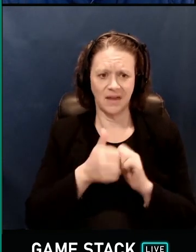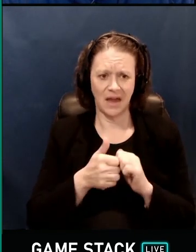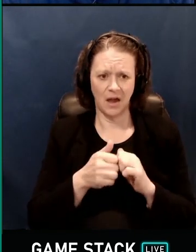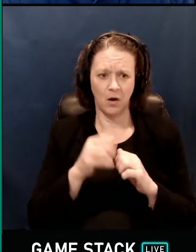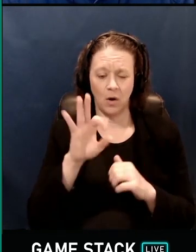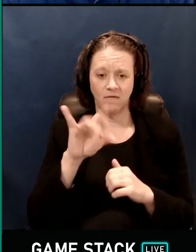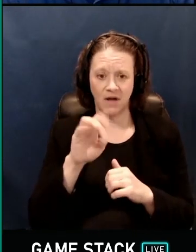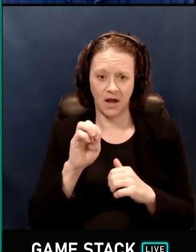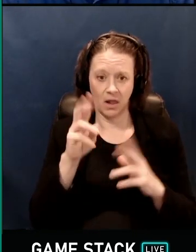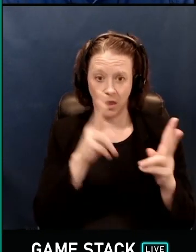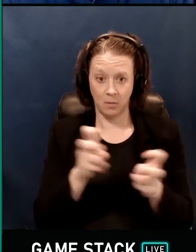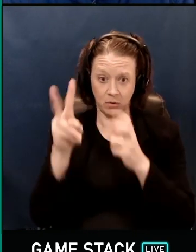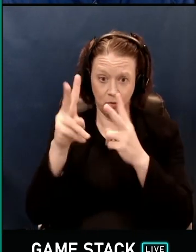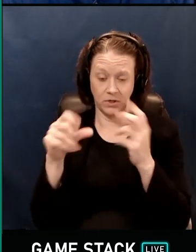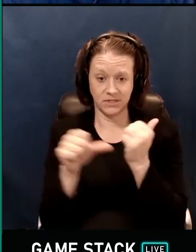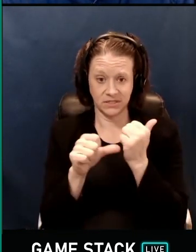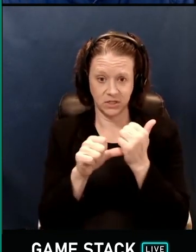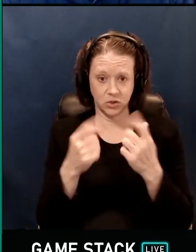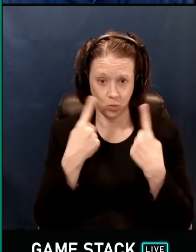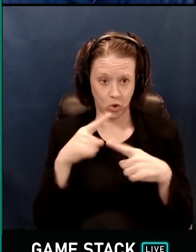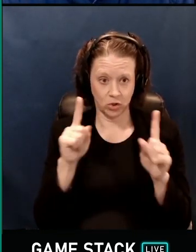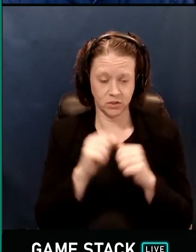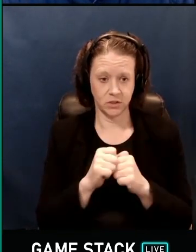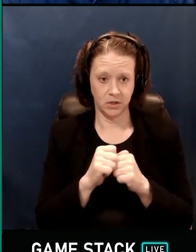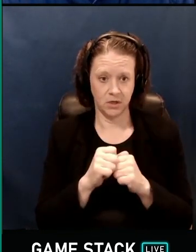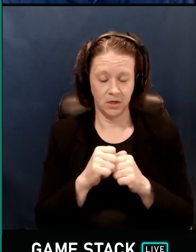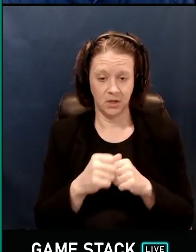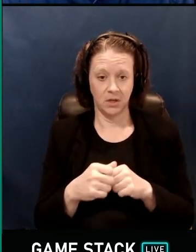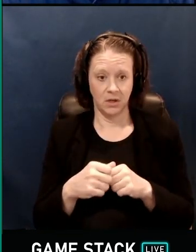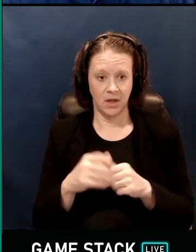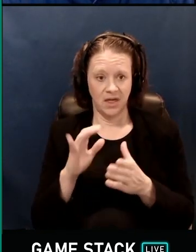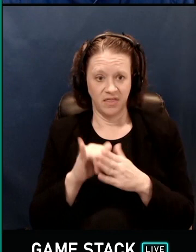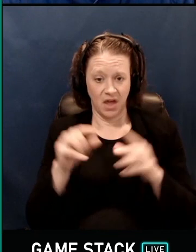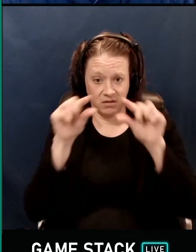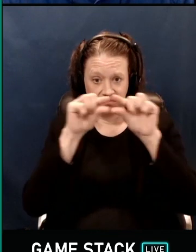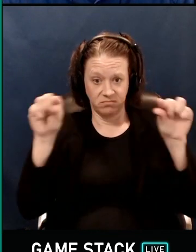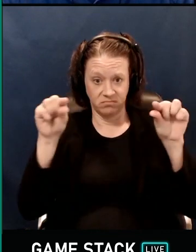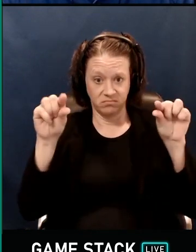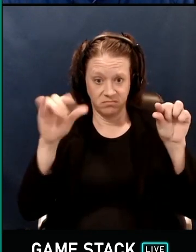The highlighted texts are processed by CustomAZed CRI.